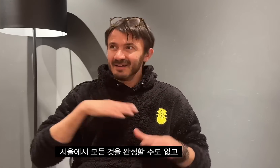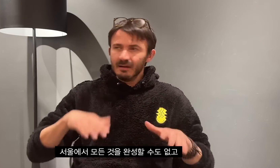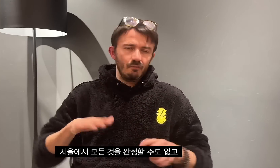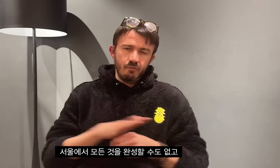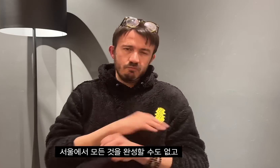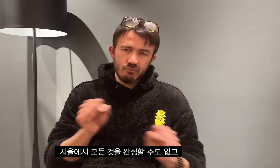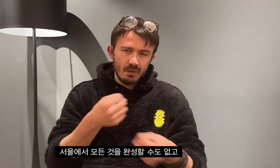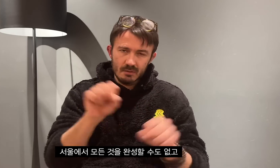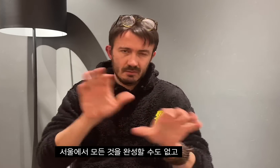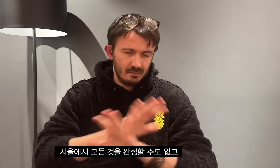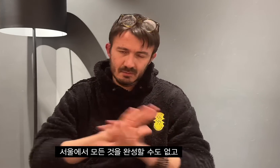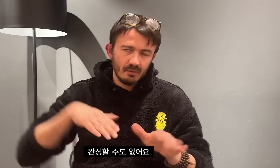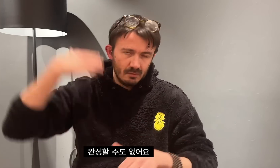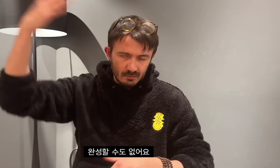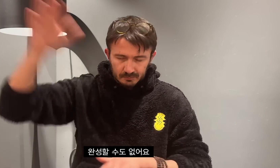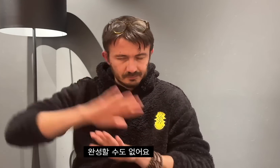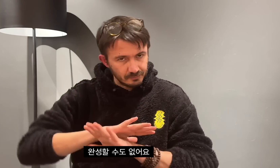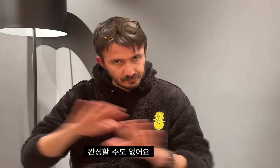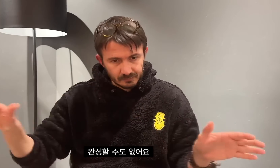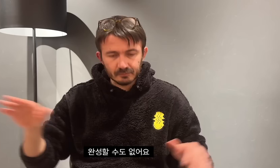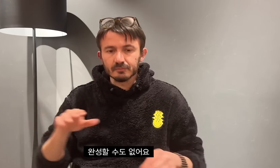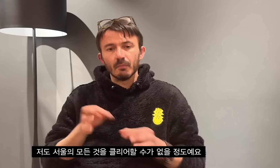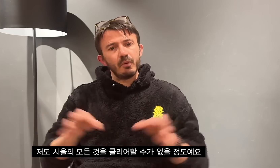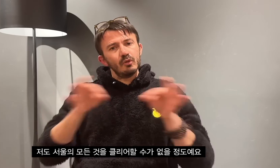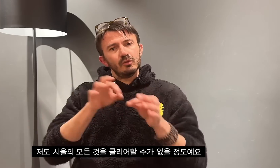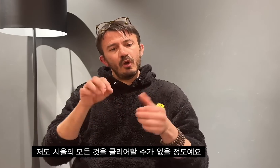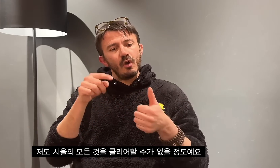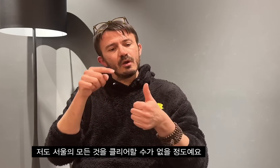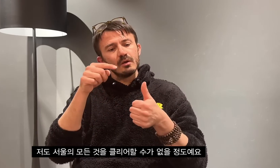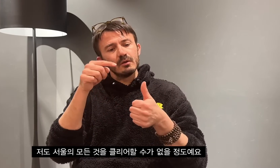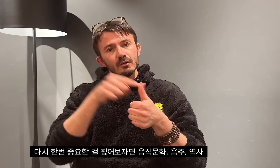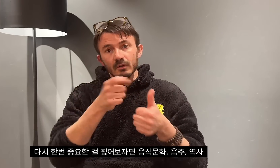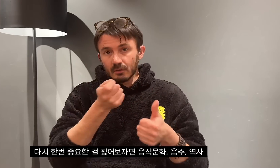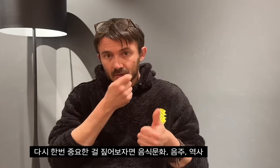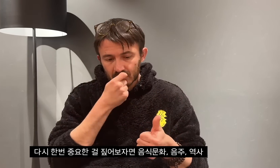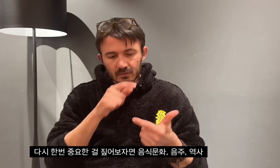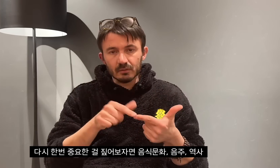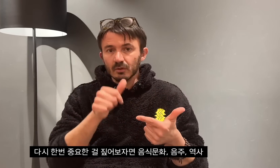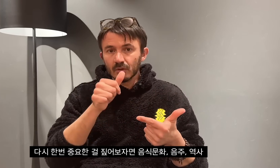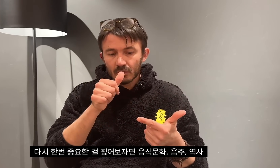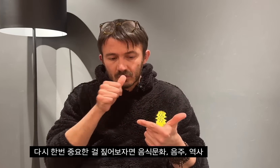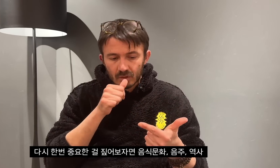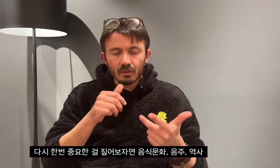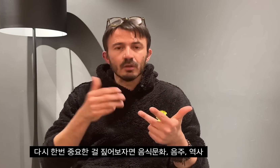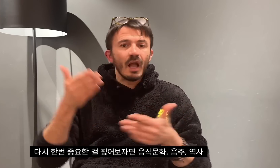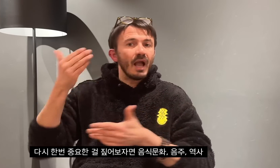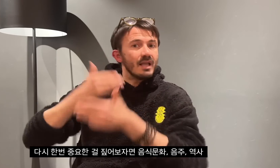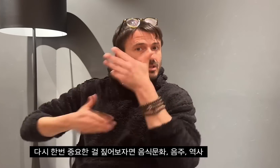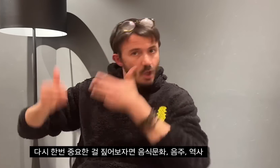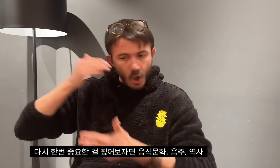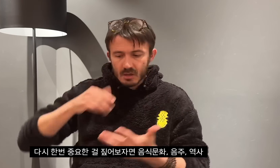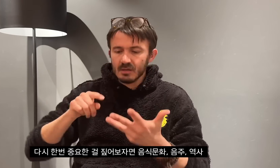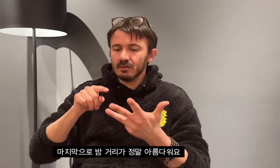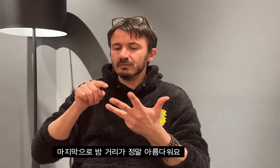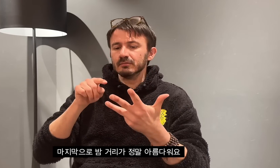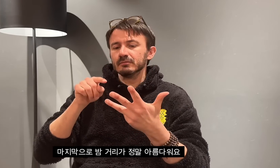You cannot and cannot complete everything in Seoul. History of food and drink.